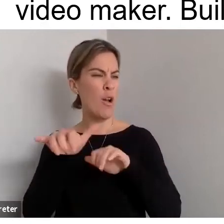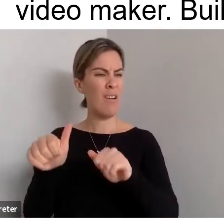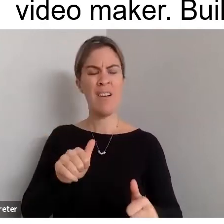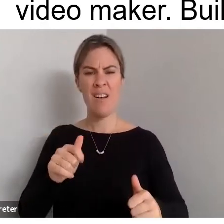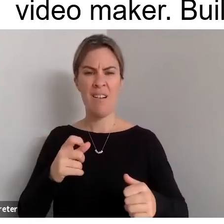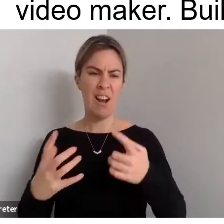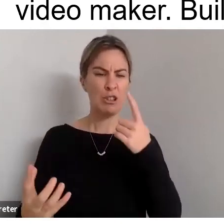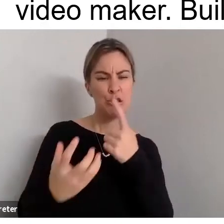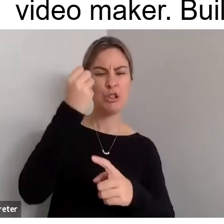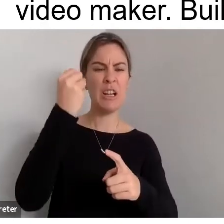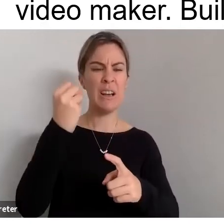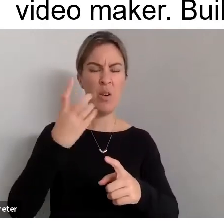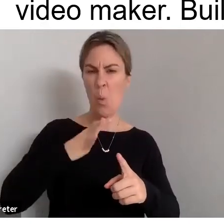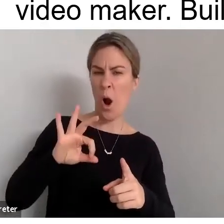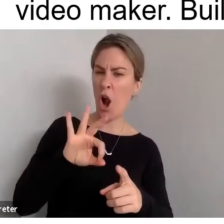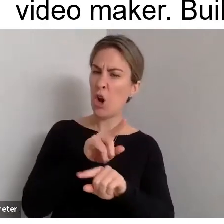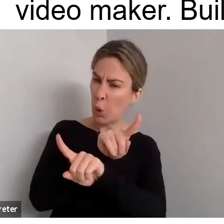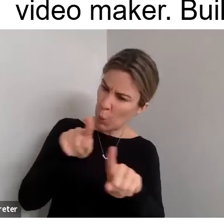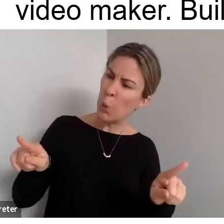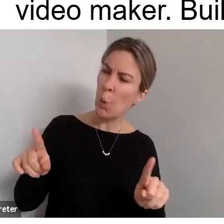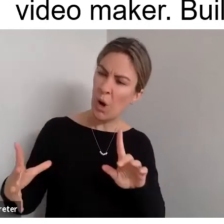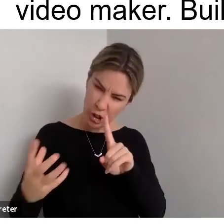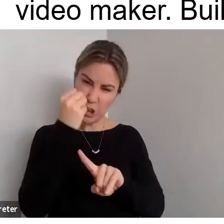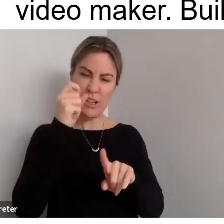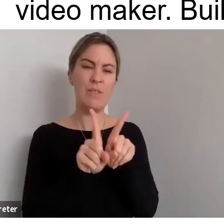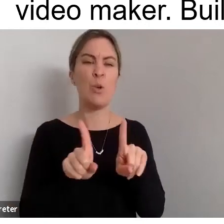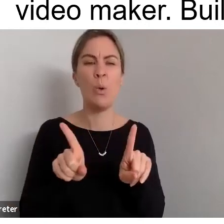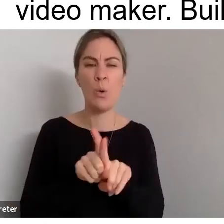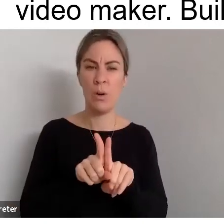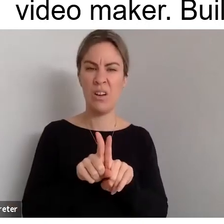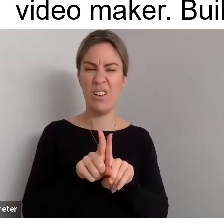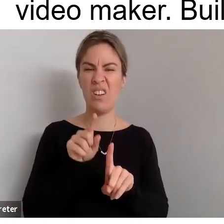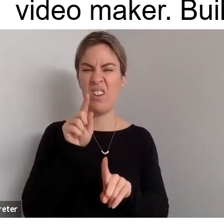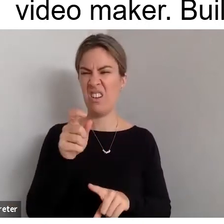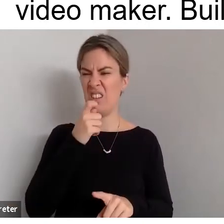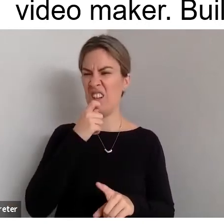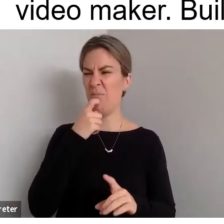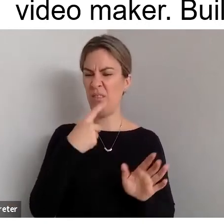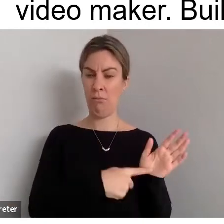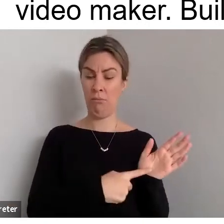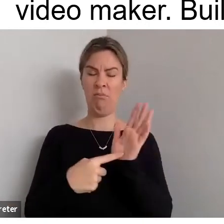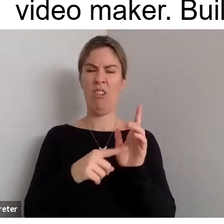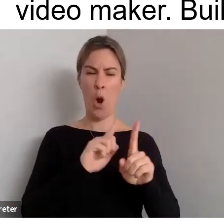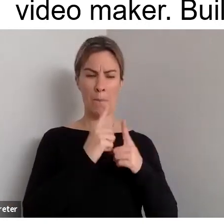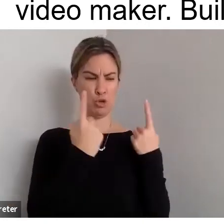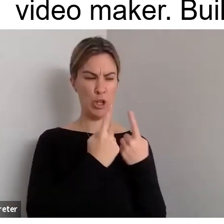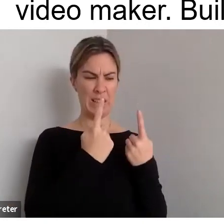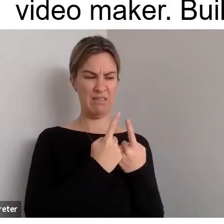It basically dehumanises people.